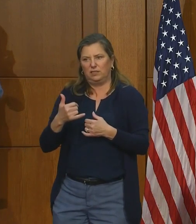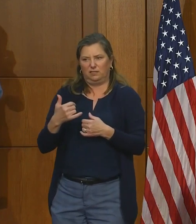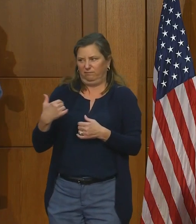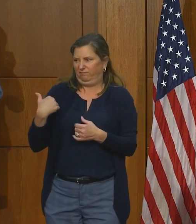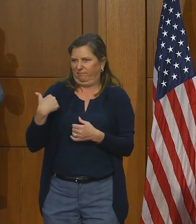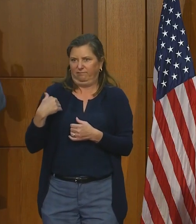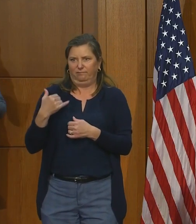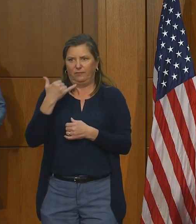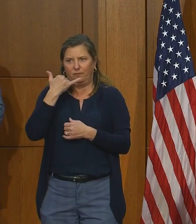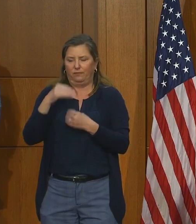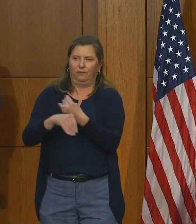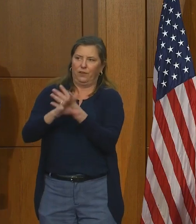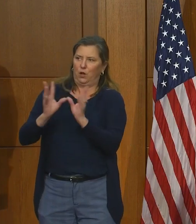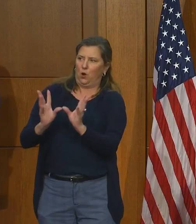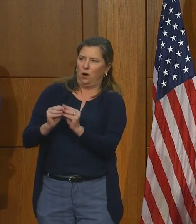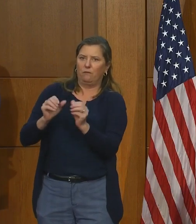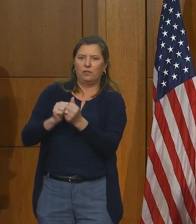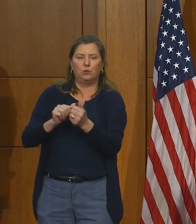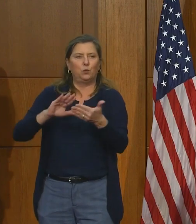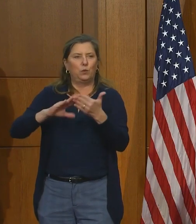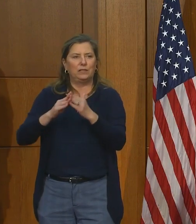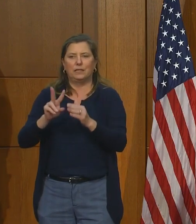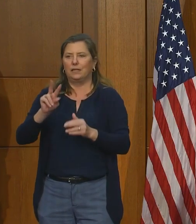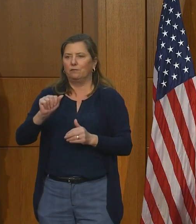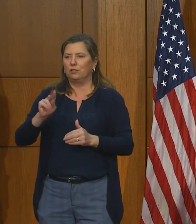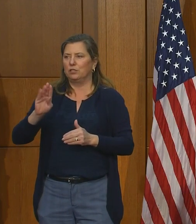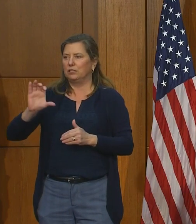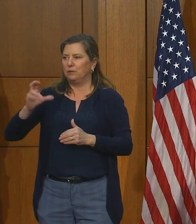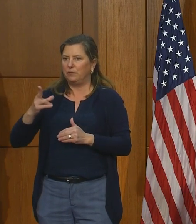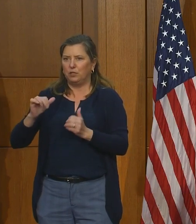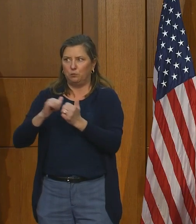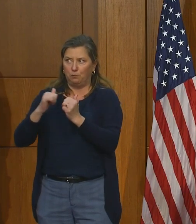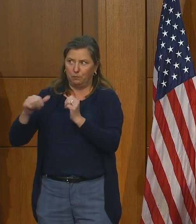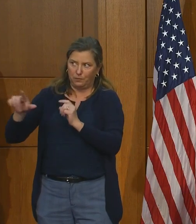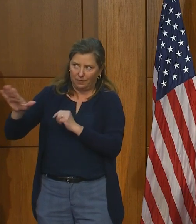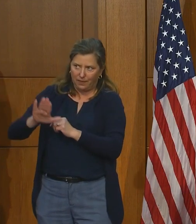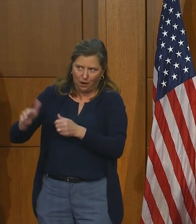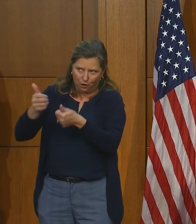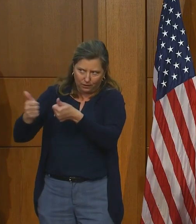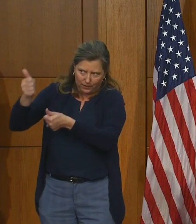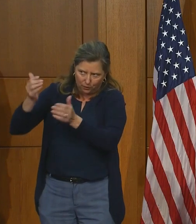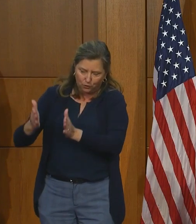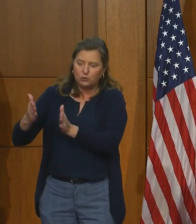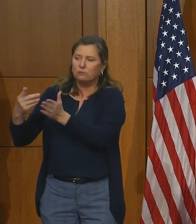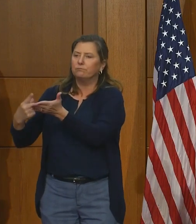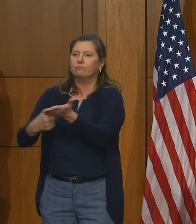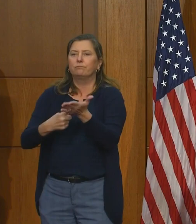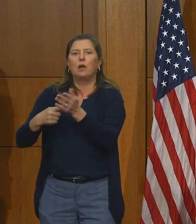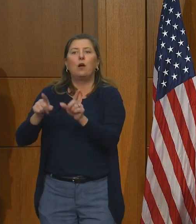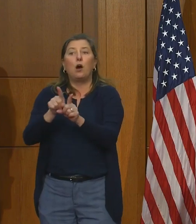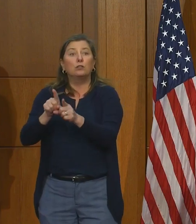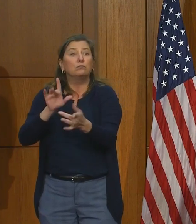WITH OKAY. I WAS ALL. ON VIDEO